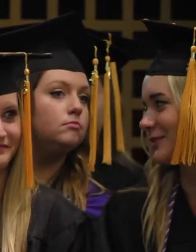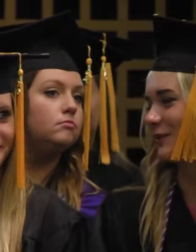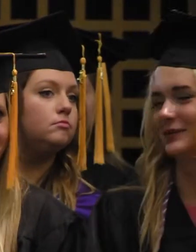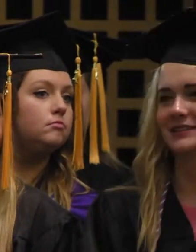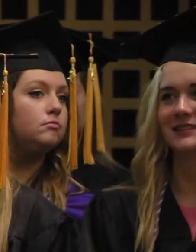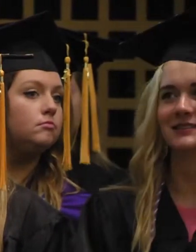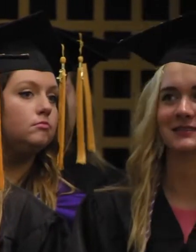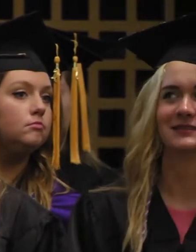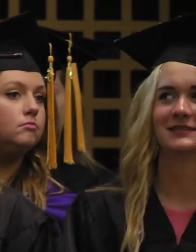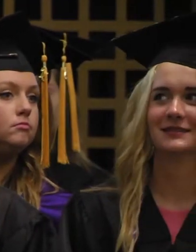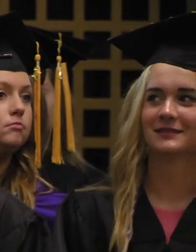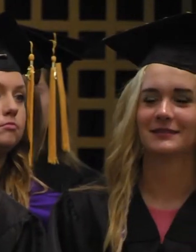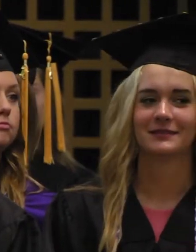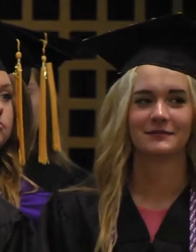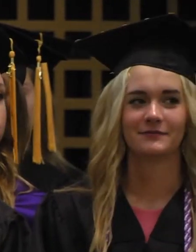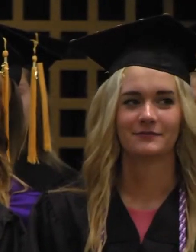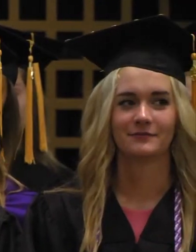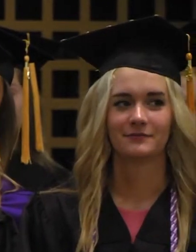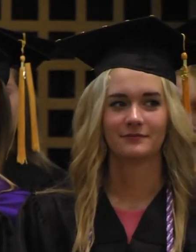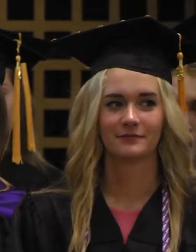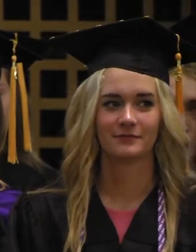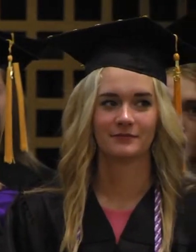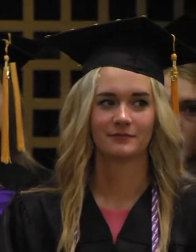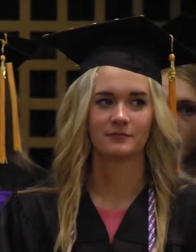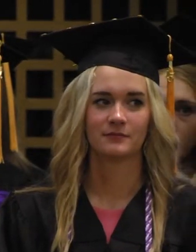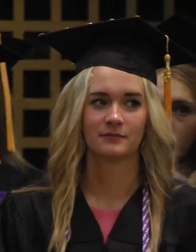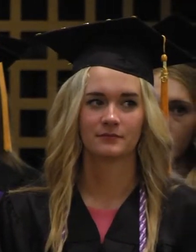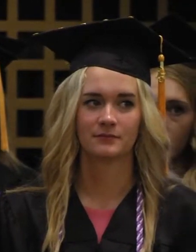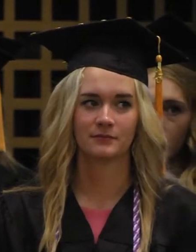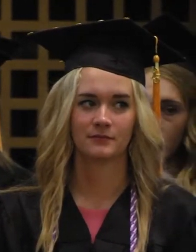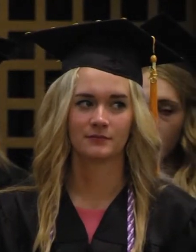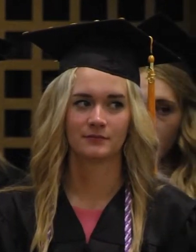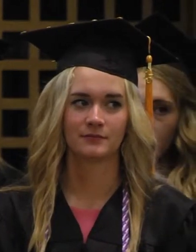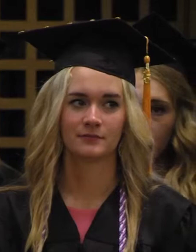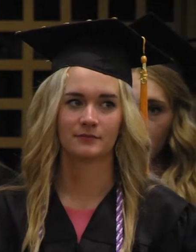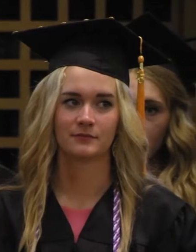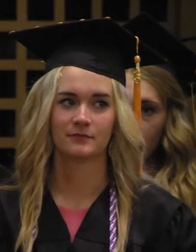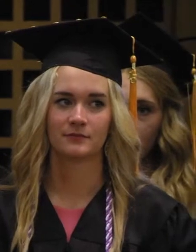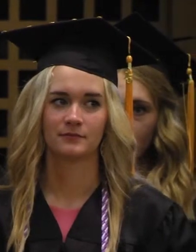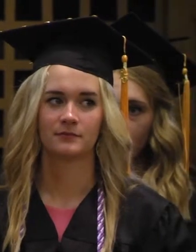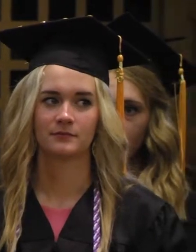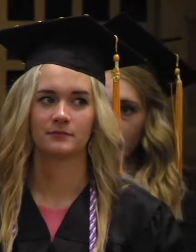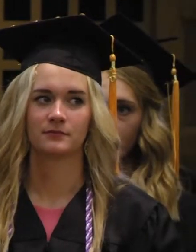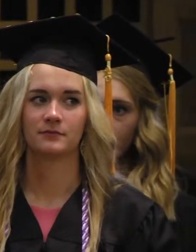and passion in your life. i hope that you navigate the hard times